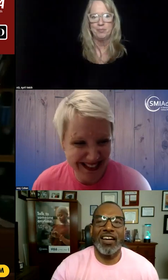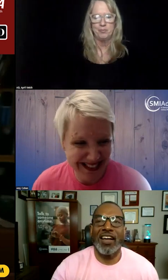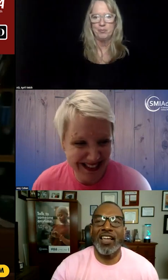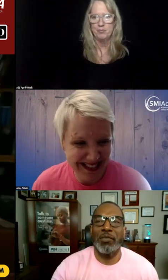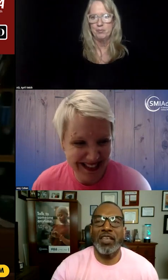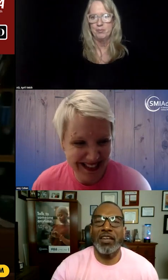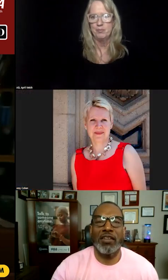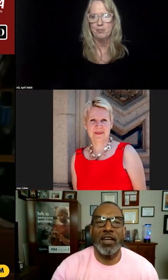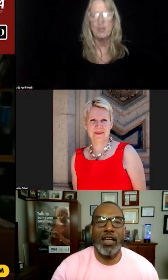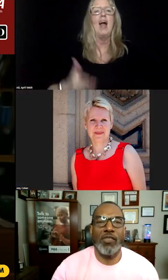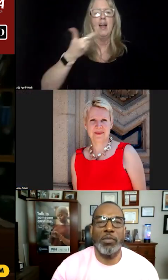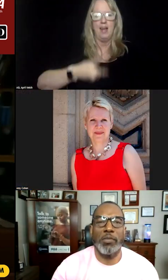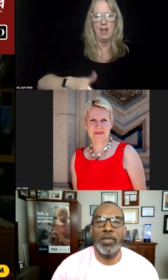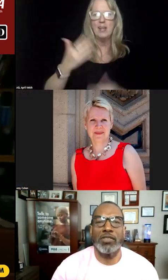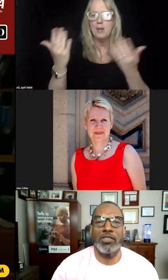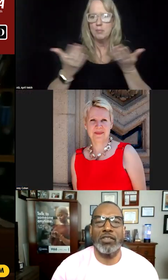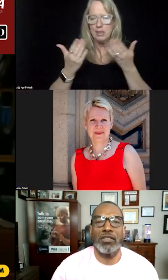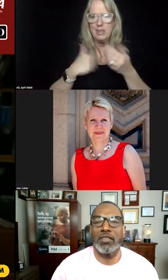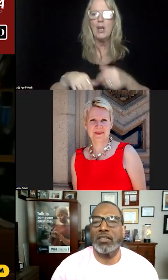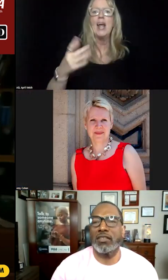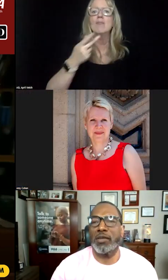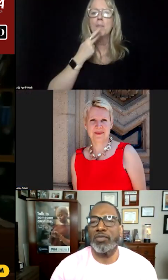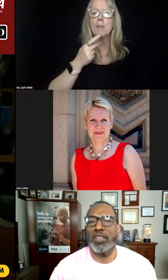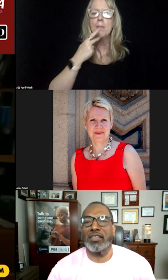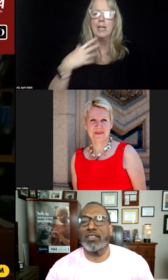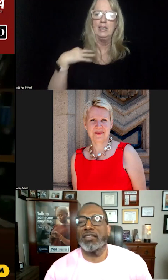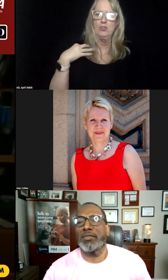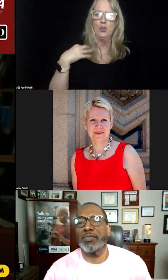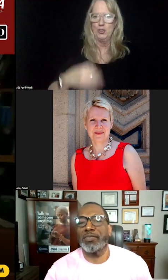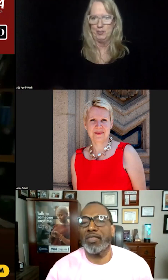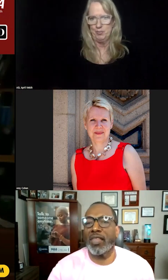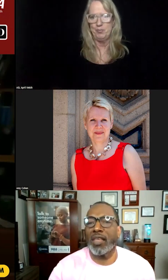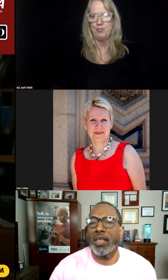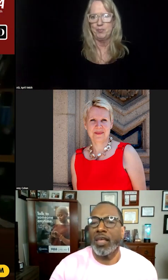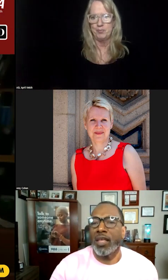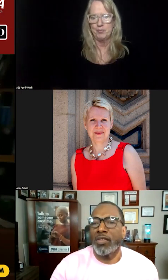I AM HERE AND I HAVE ON MY PINK SHIRT ON TOP OF IT.